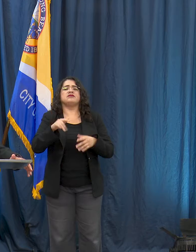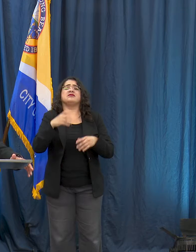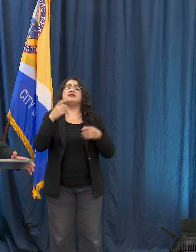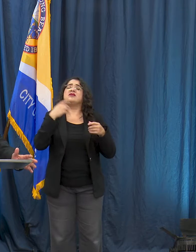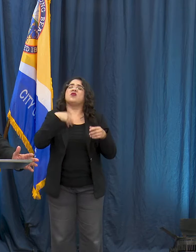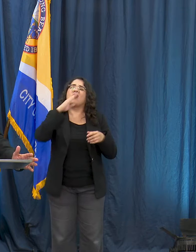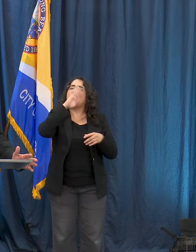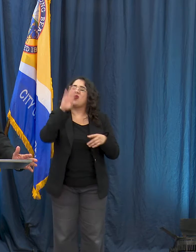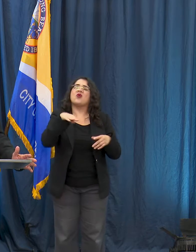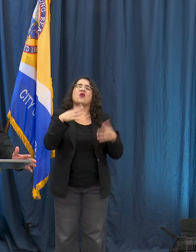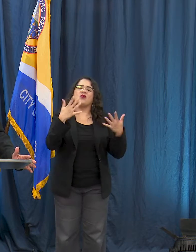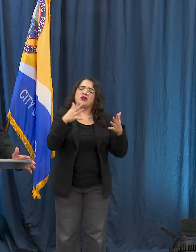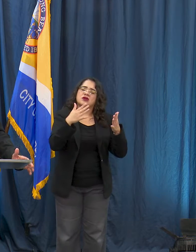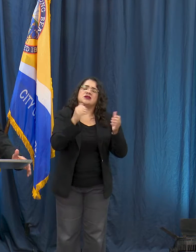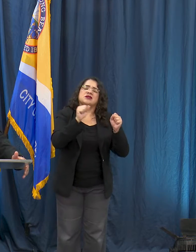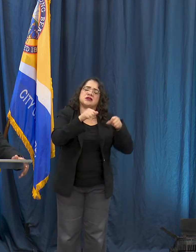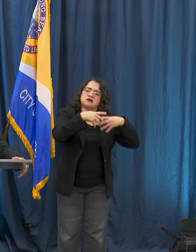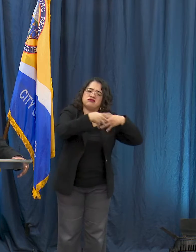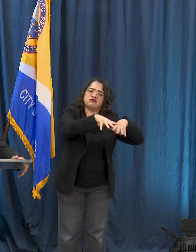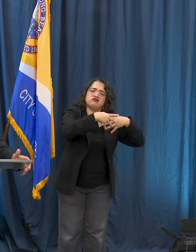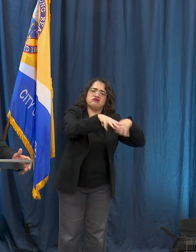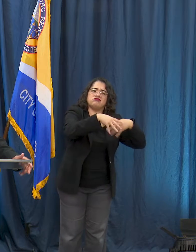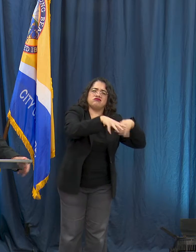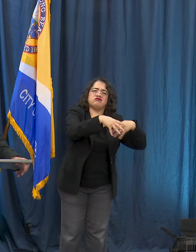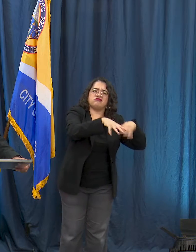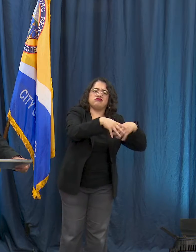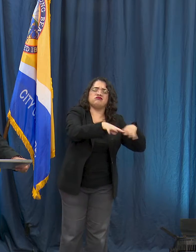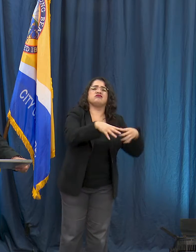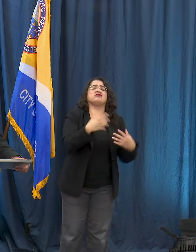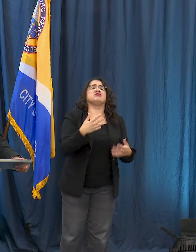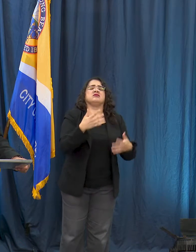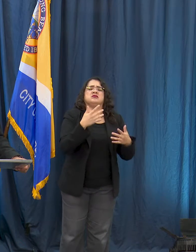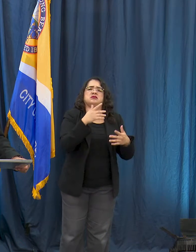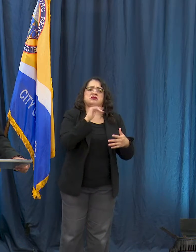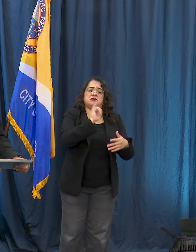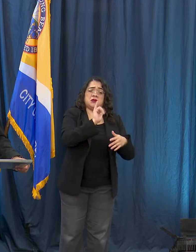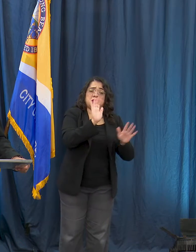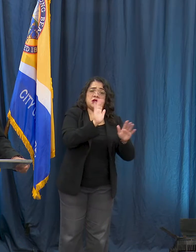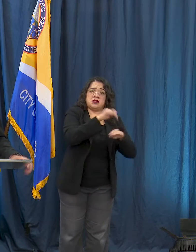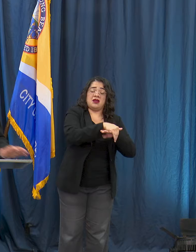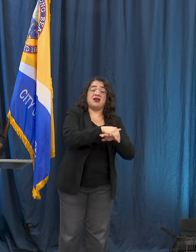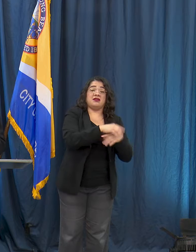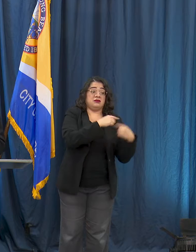Since that evening, we have had close to 13 or 14 protests in Long Beach--